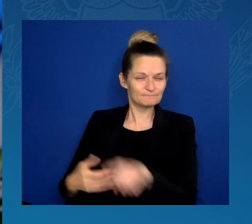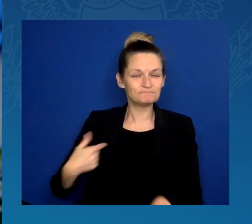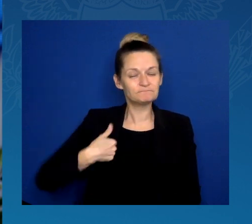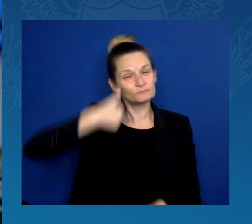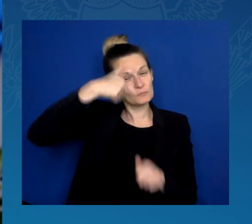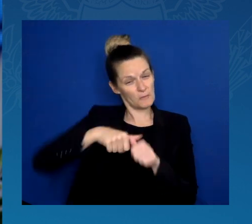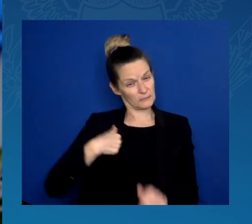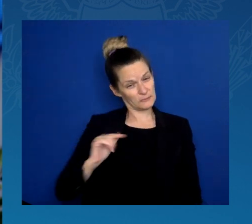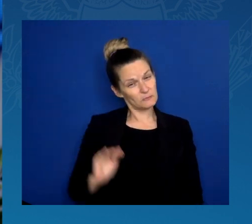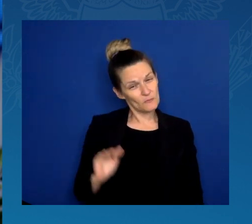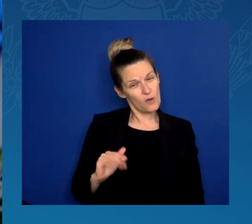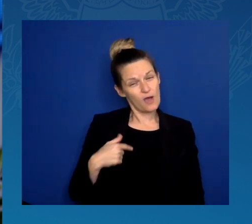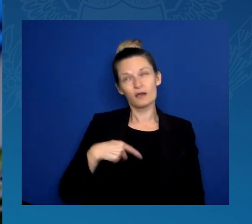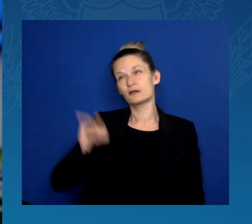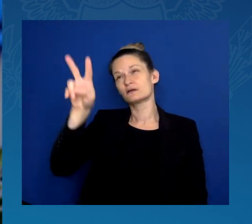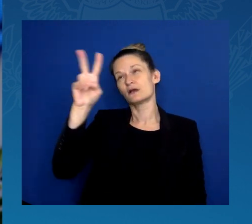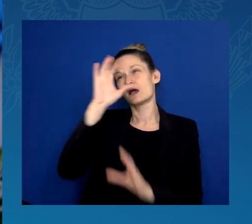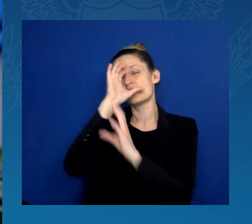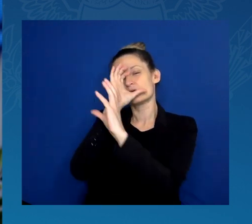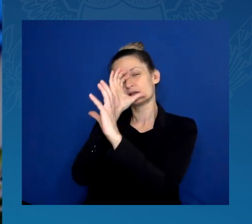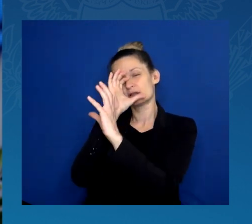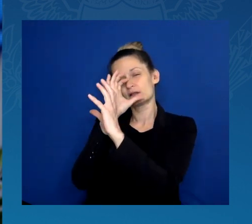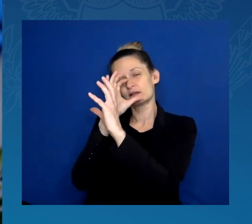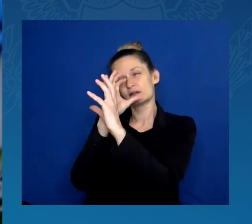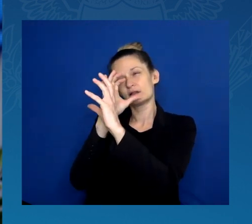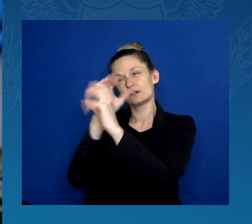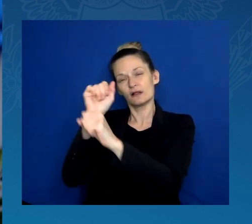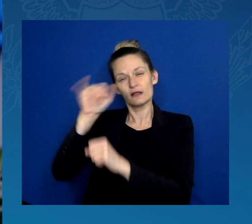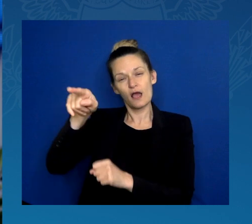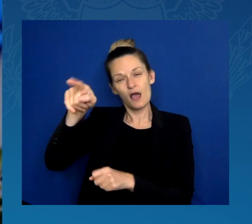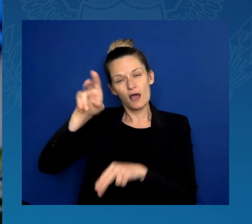at the sweeping cables of the Golden Gate Bridge,